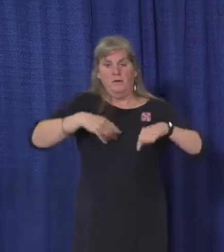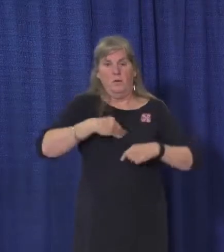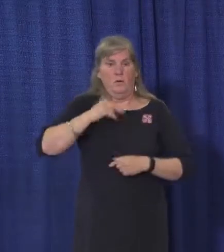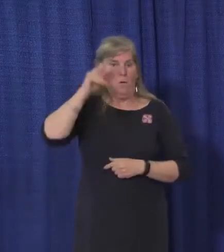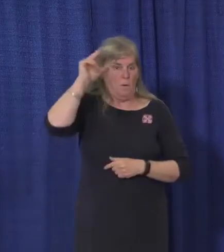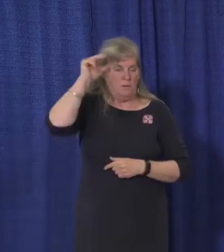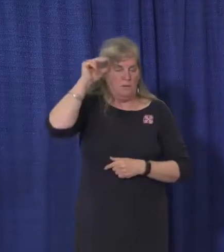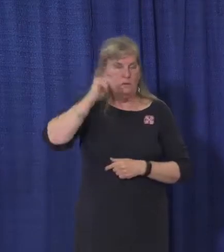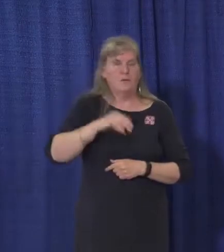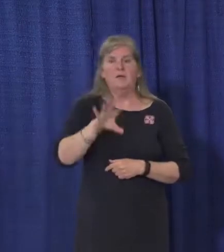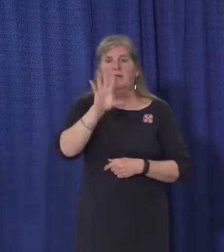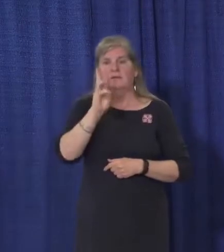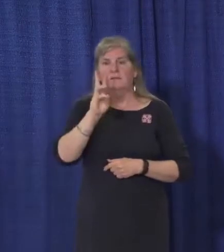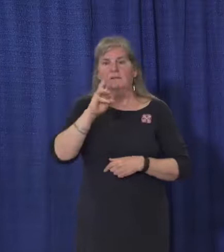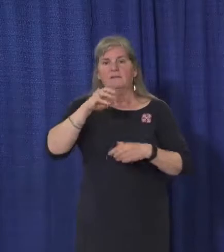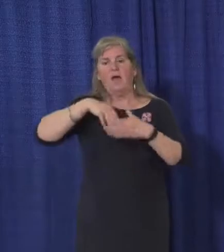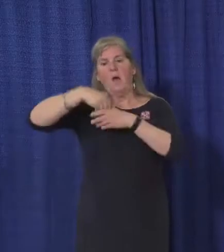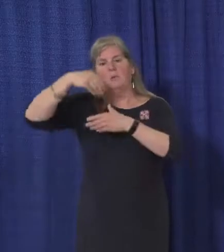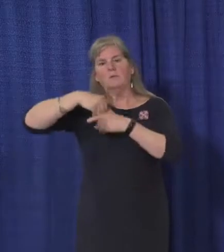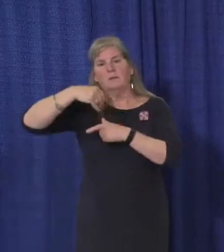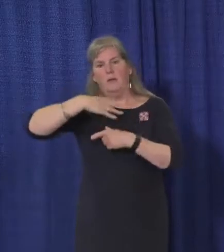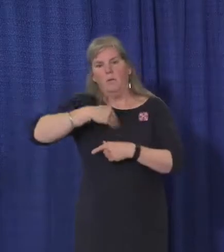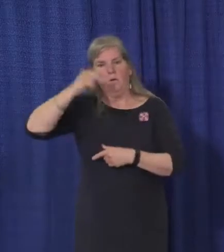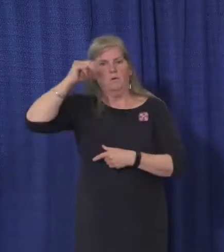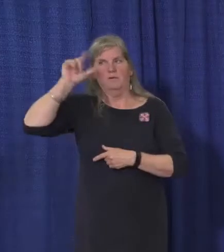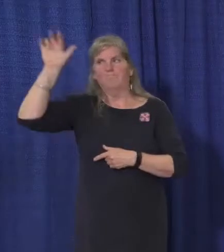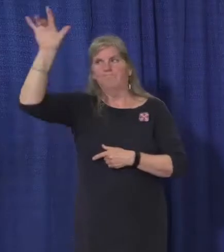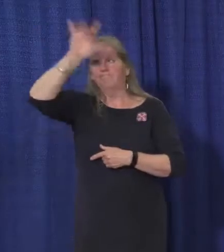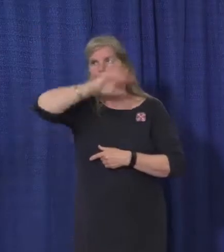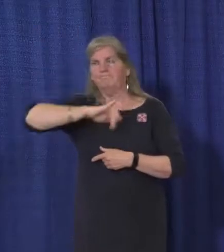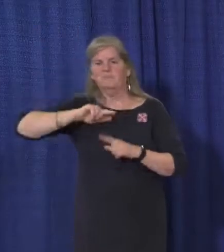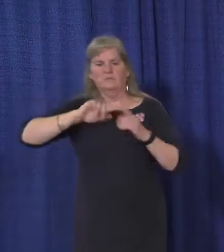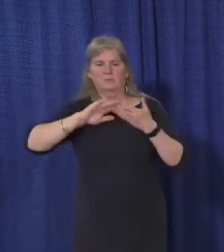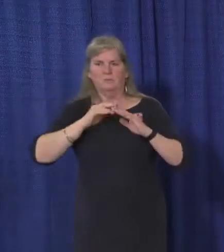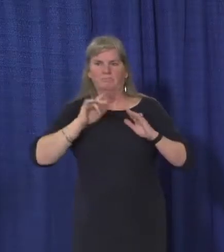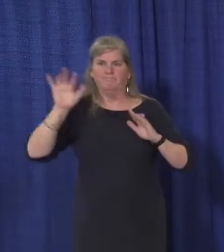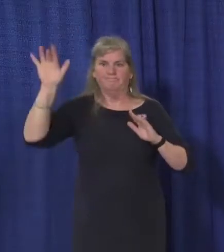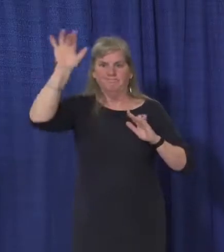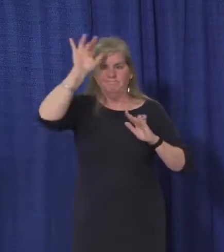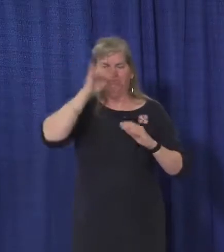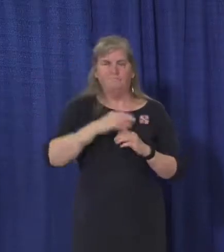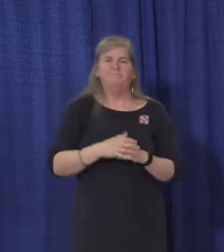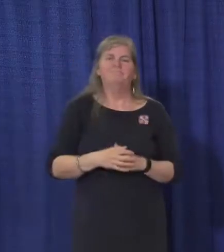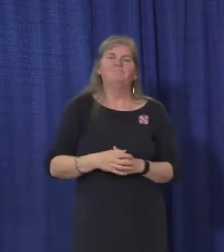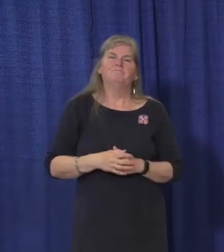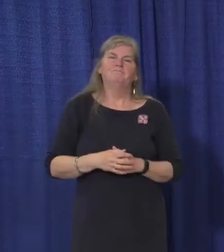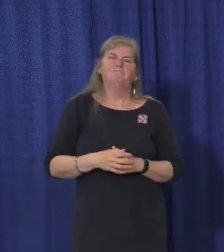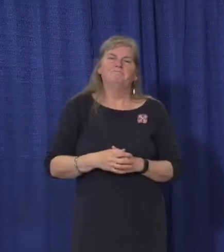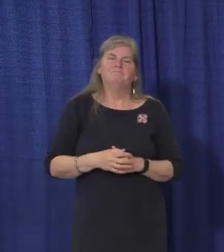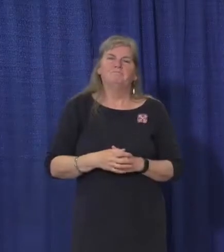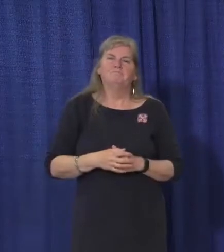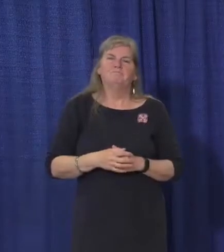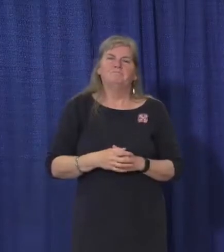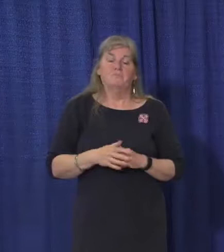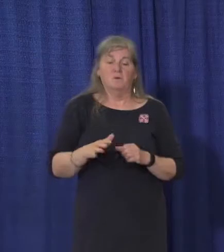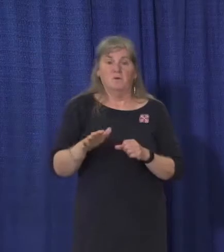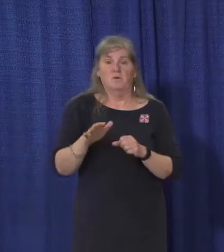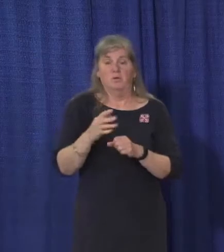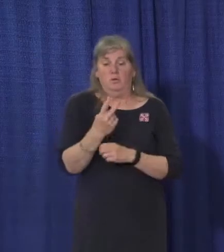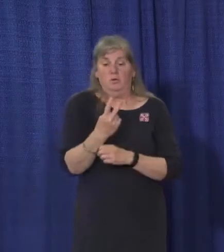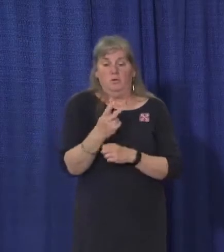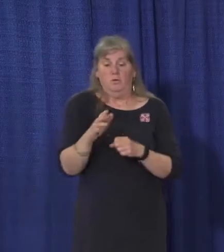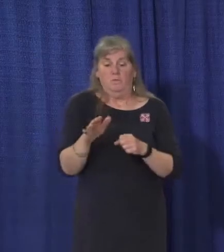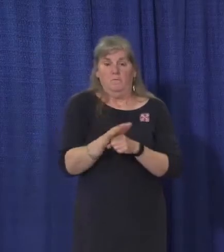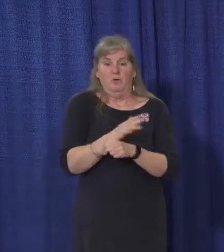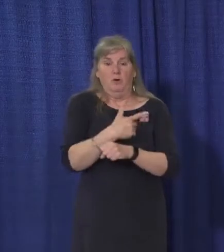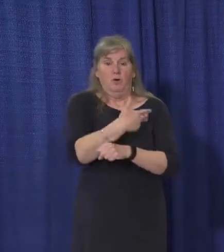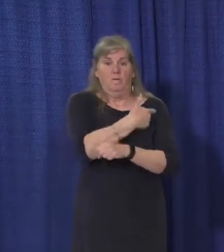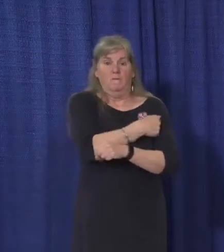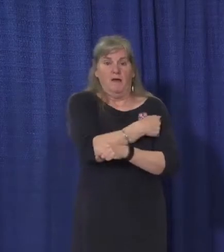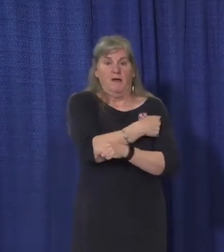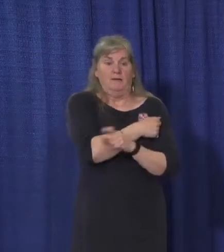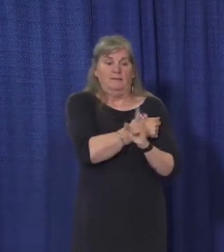rule YUKON.